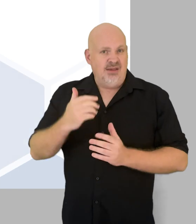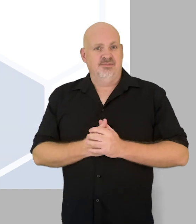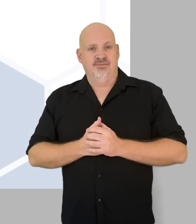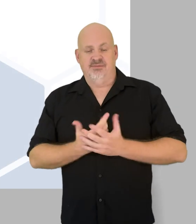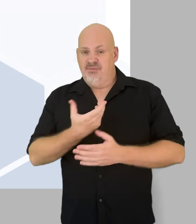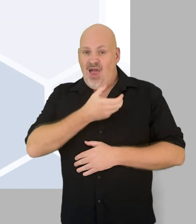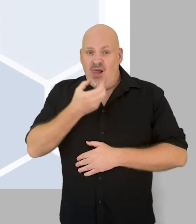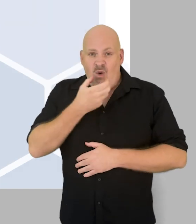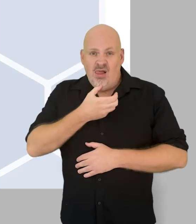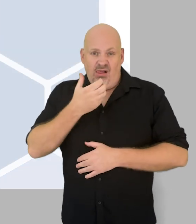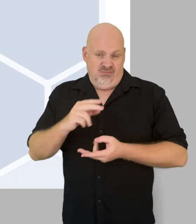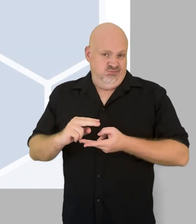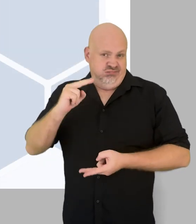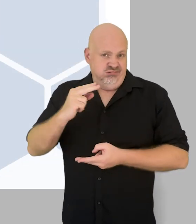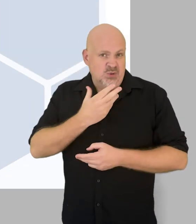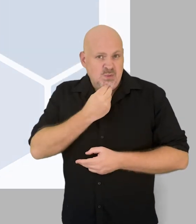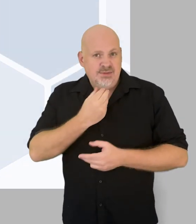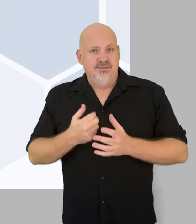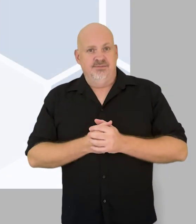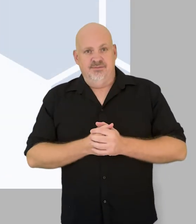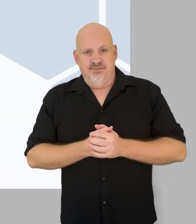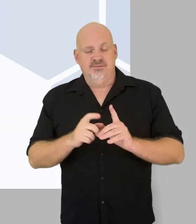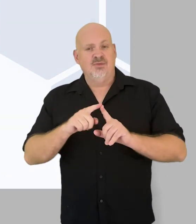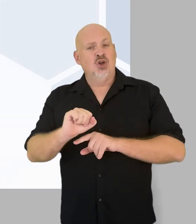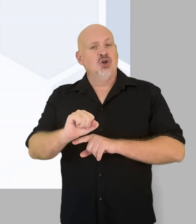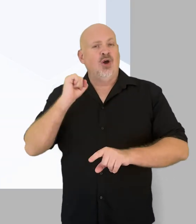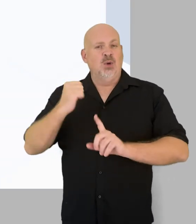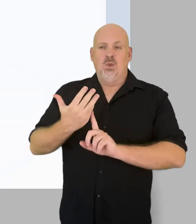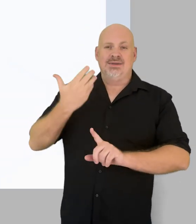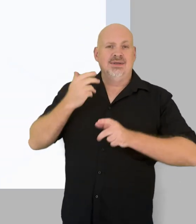systems of prevention, promotion, early detection and early intervention.